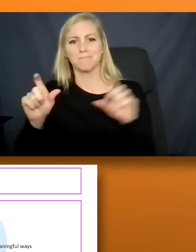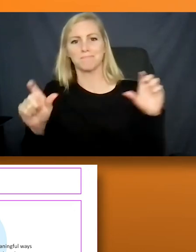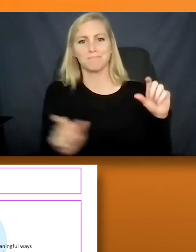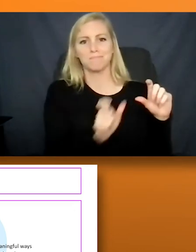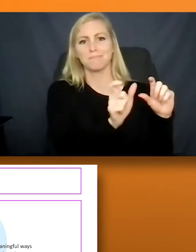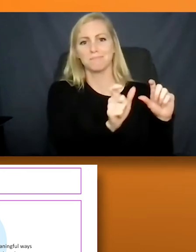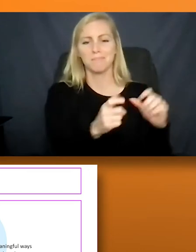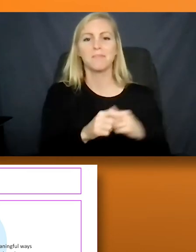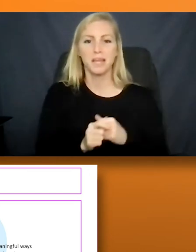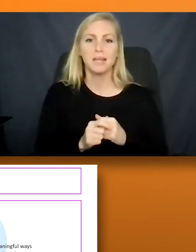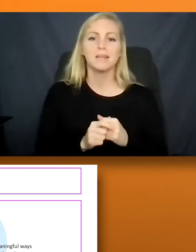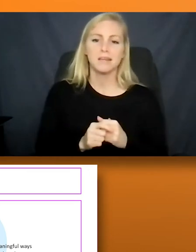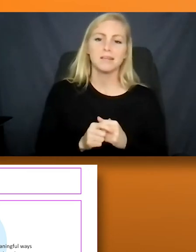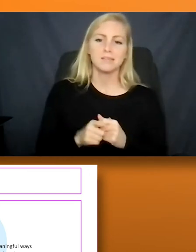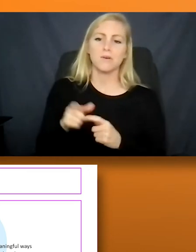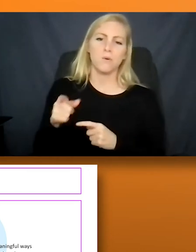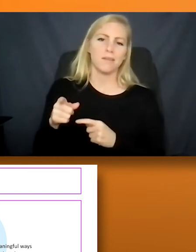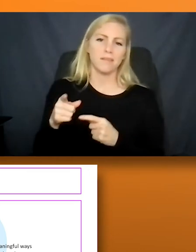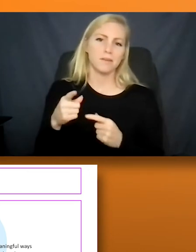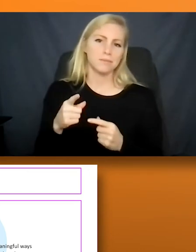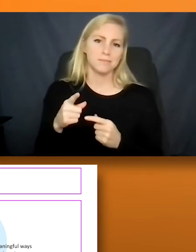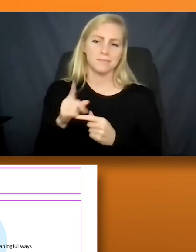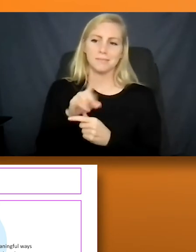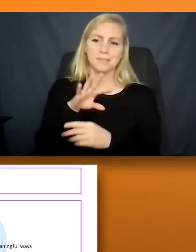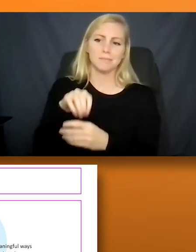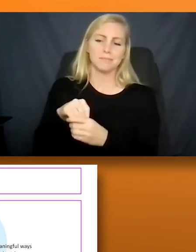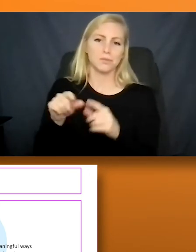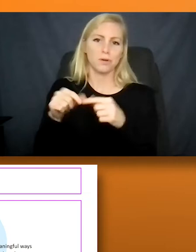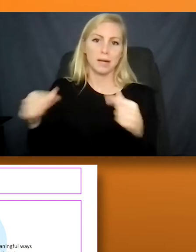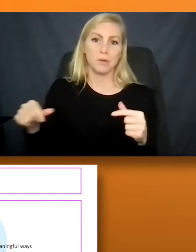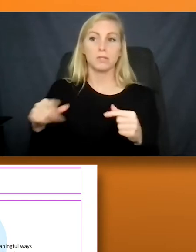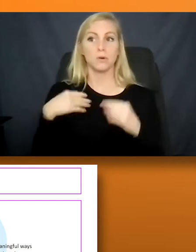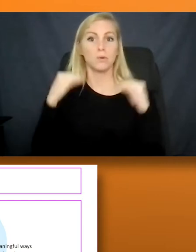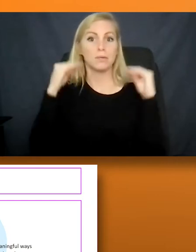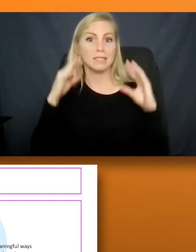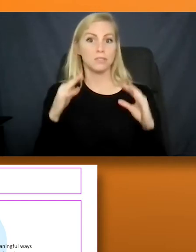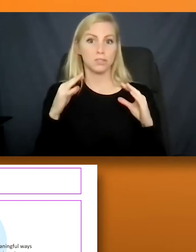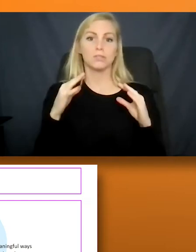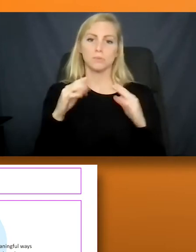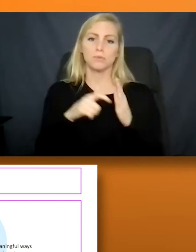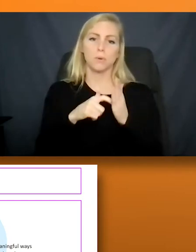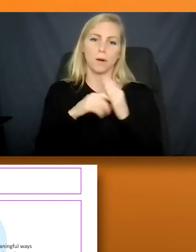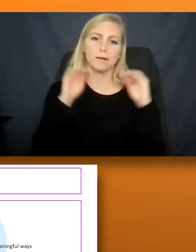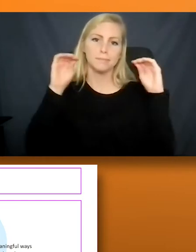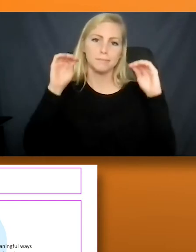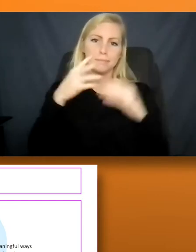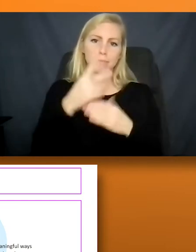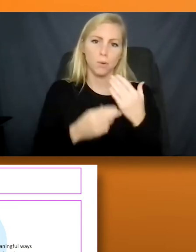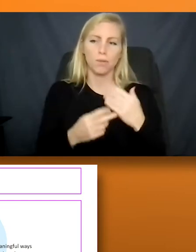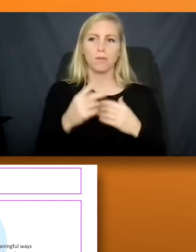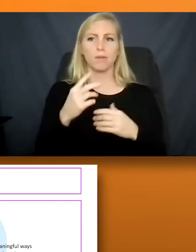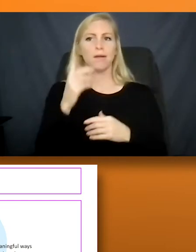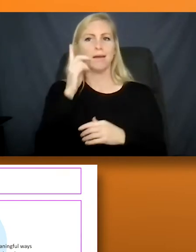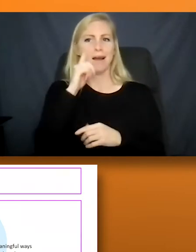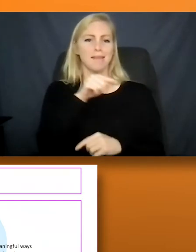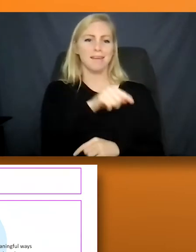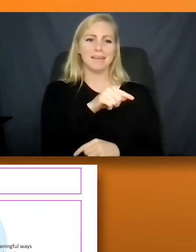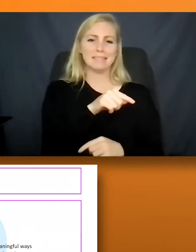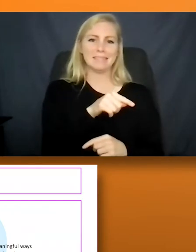So those--and they have to-- we have to as teachers teach both of them. Now the lexical part, I think, is a bit easier,